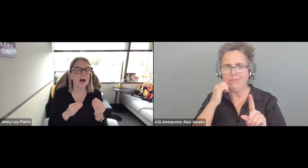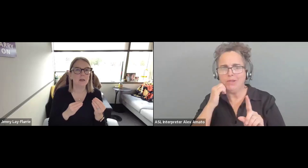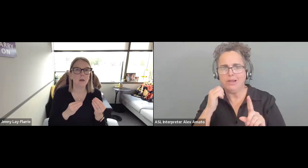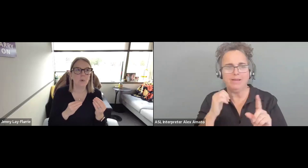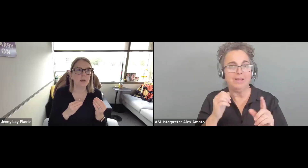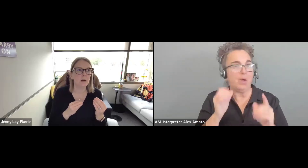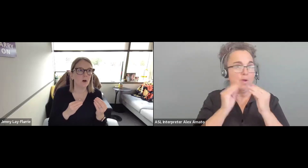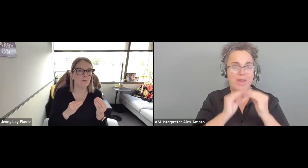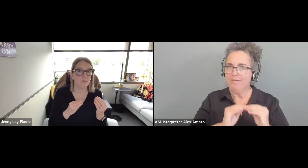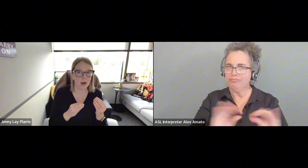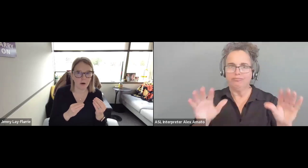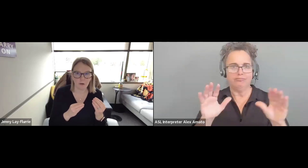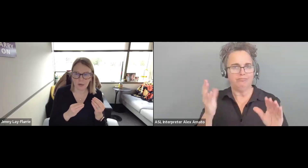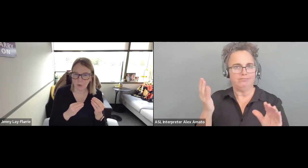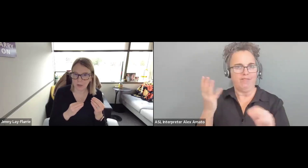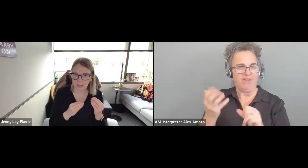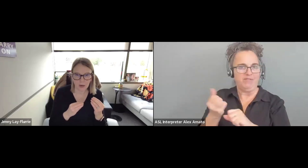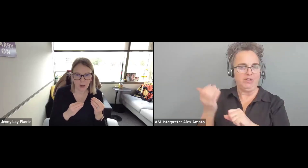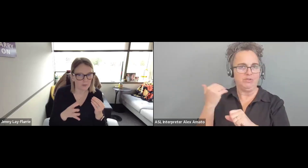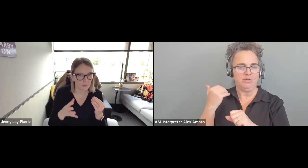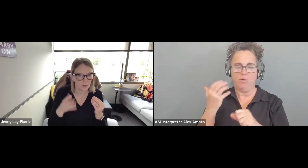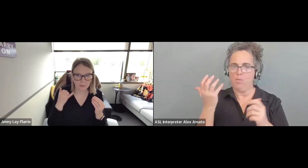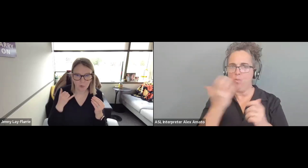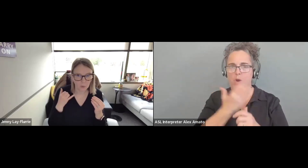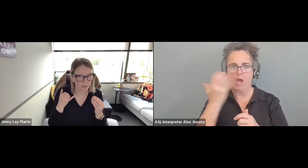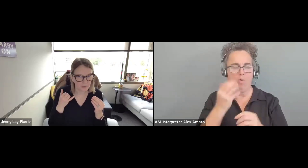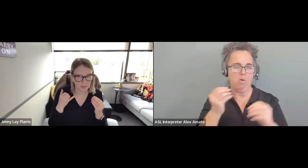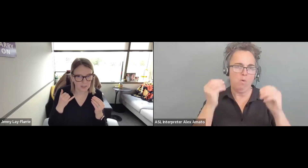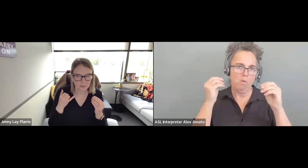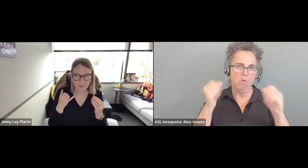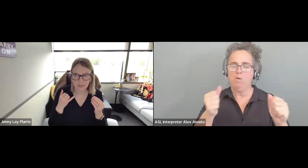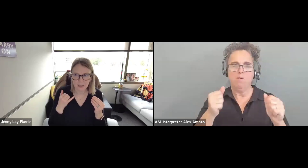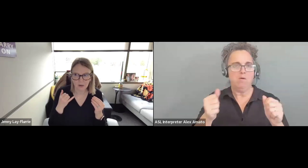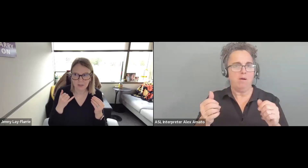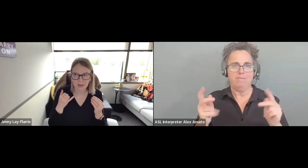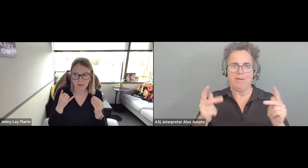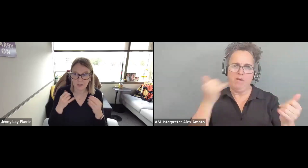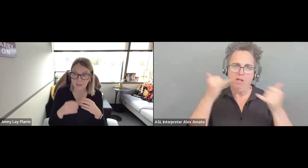and we got very quickly a slew of calls into the disability answer desk